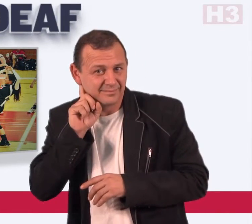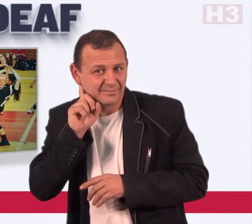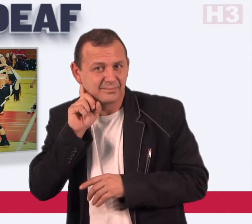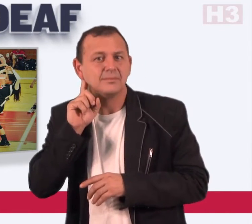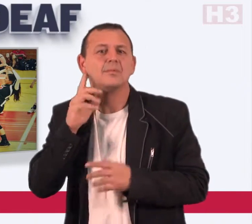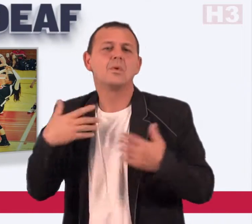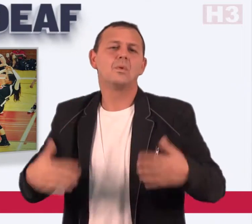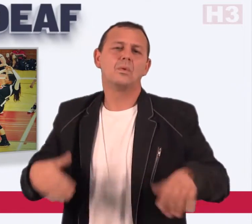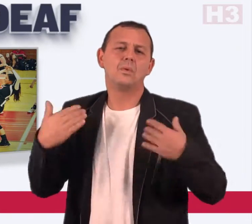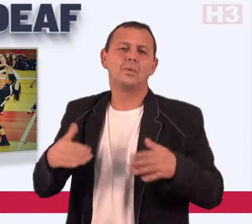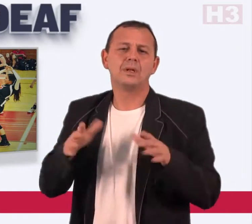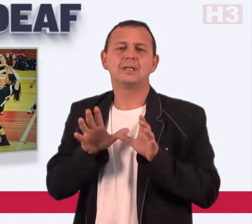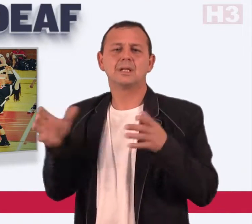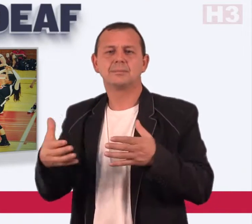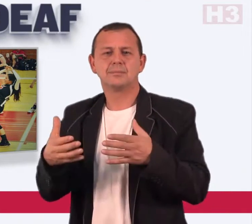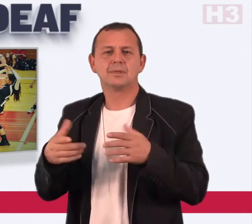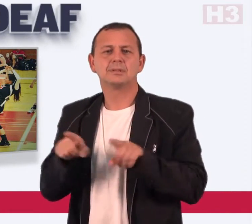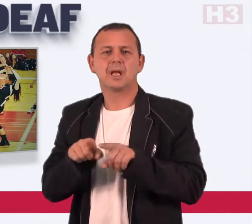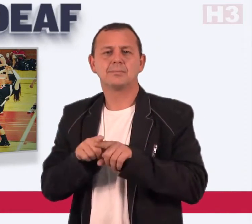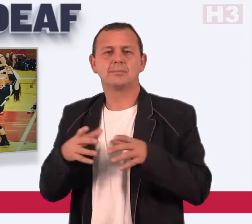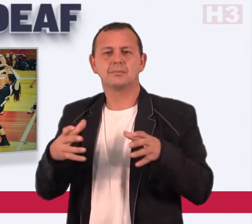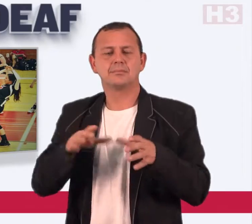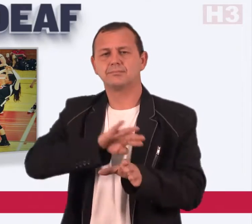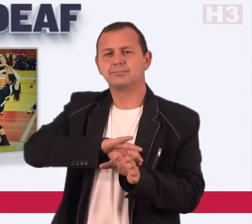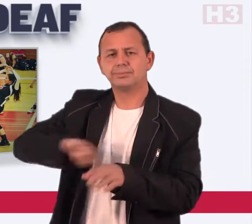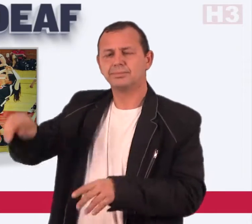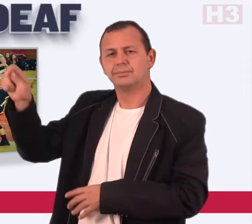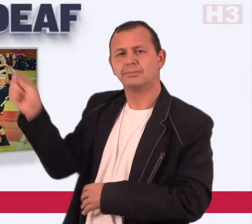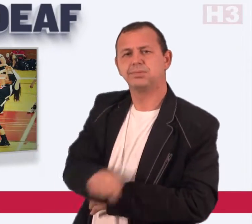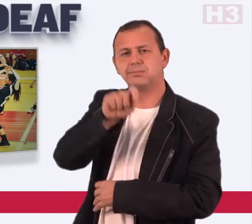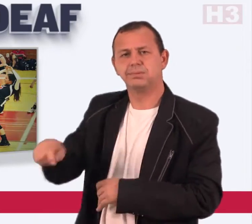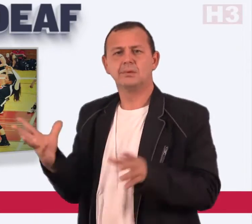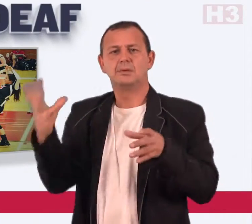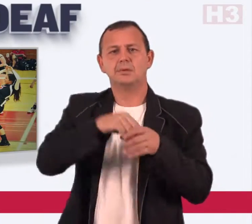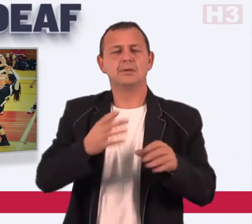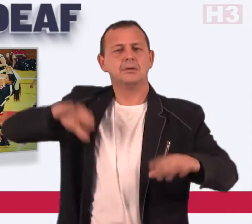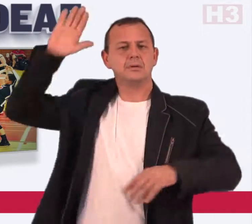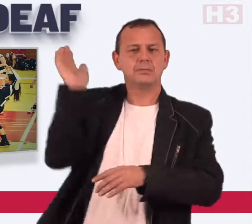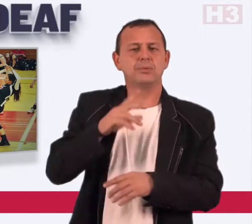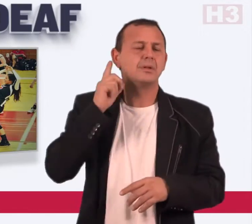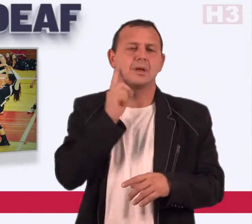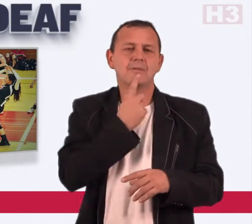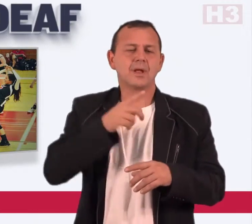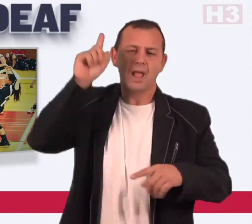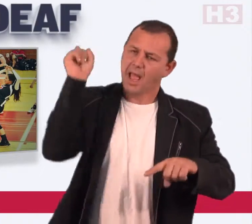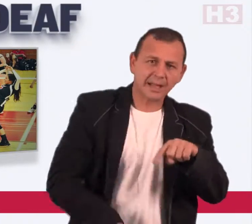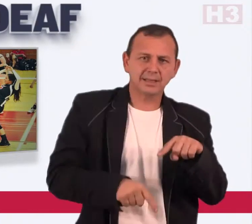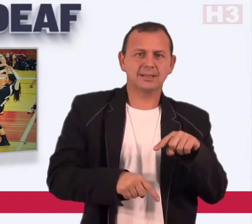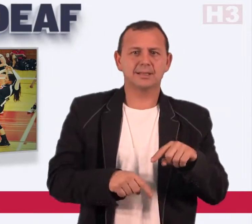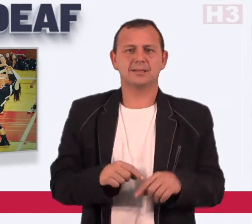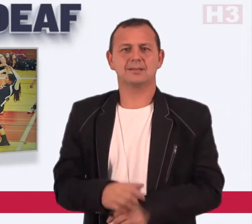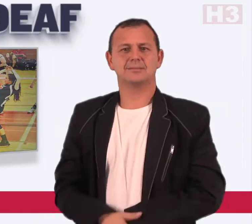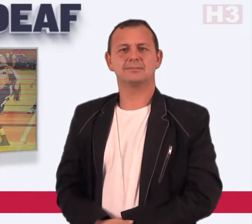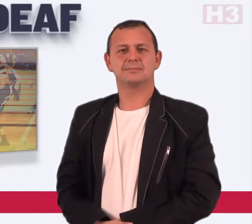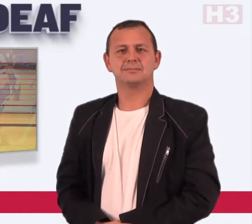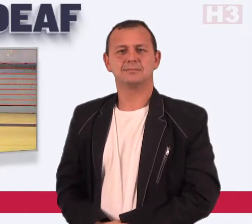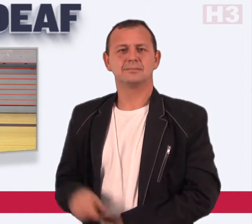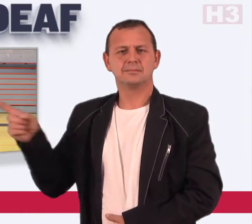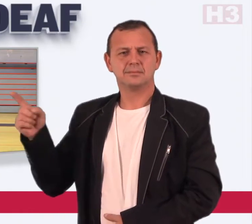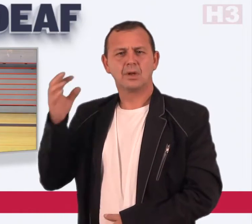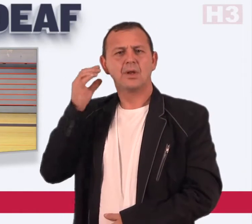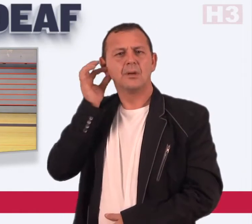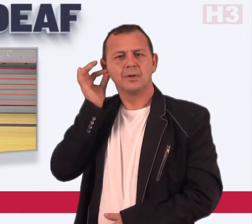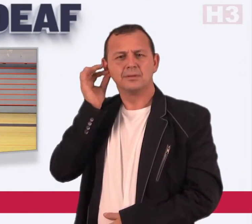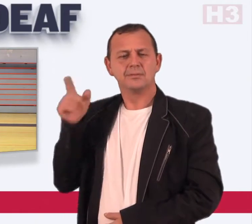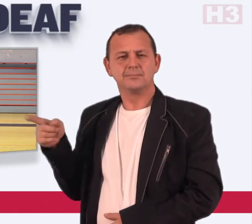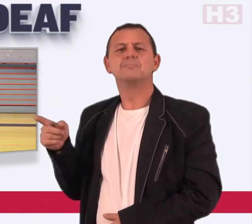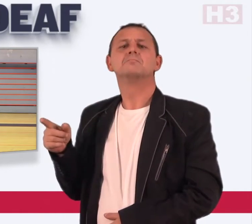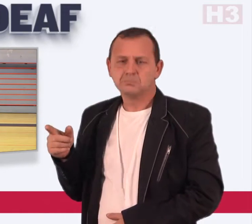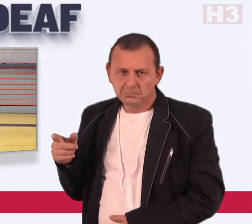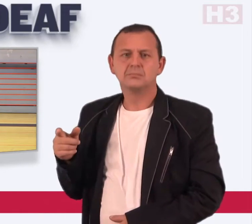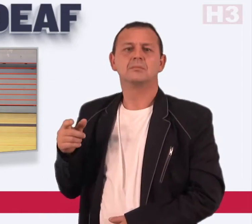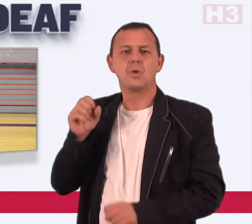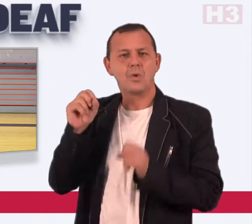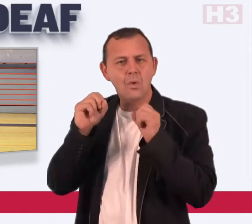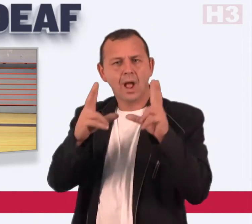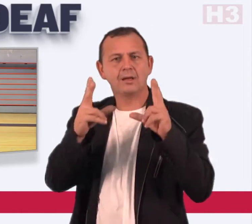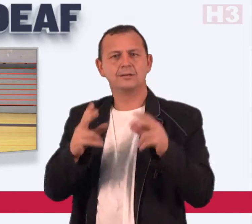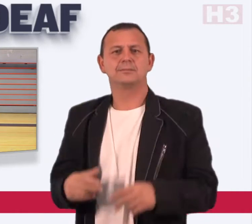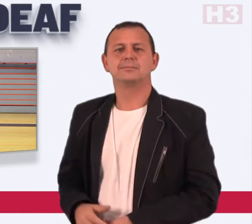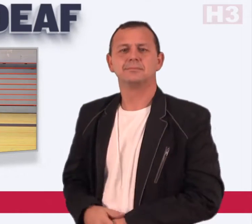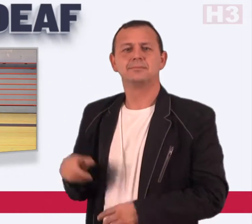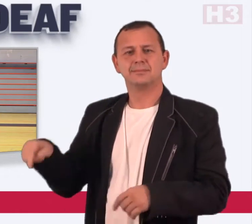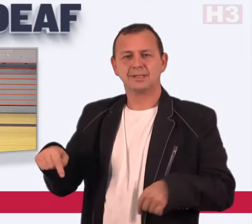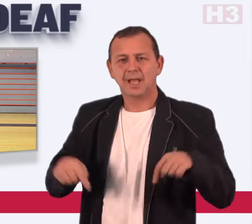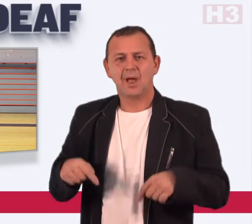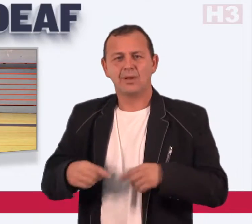it, her team would be disqualified. Abby accepted.